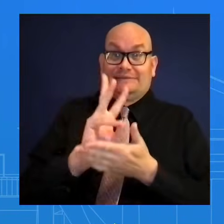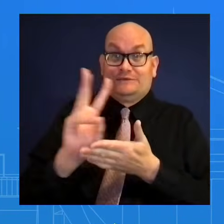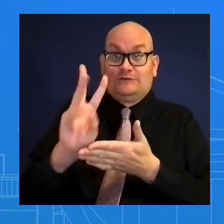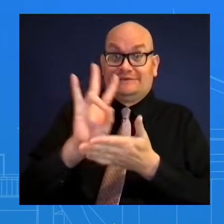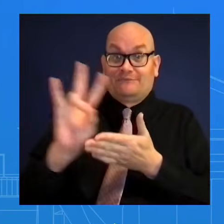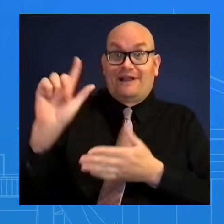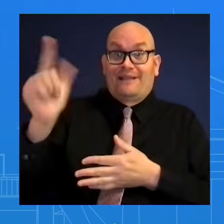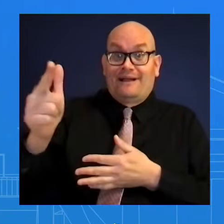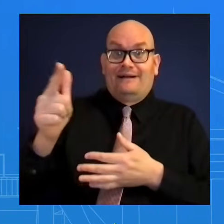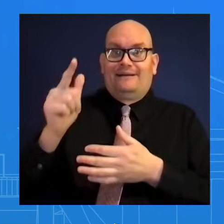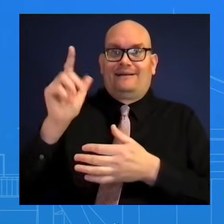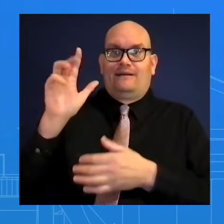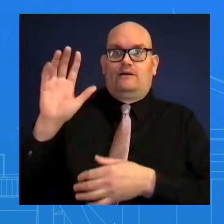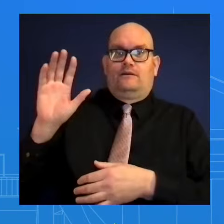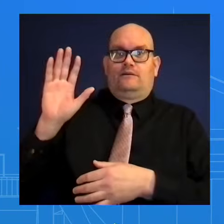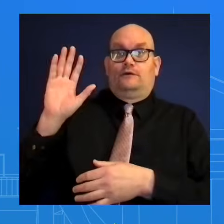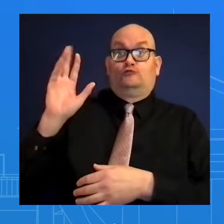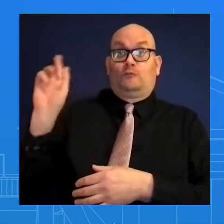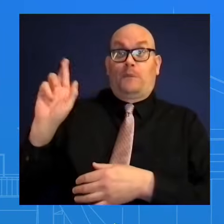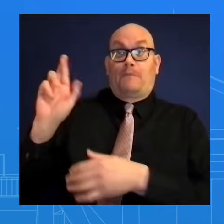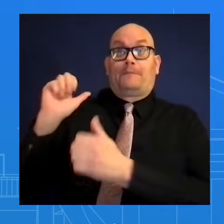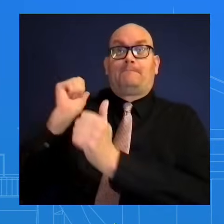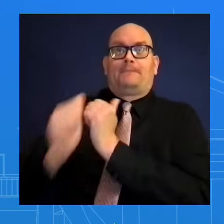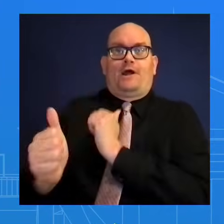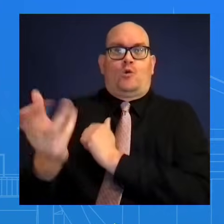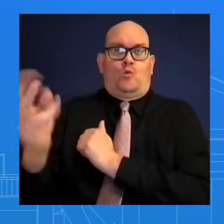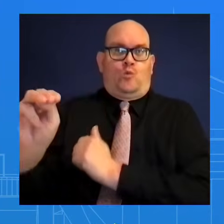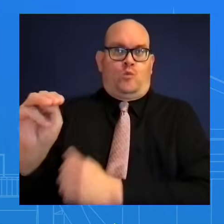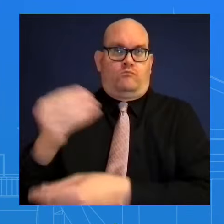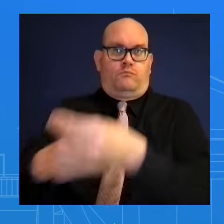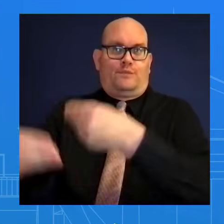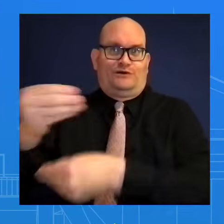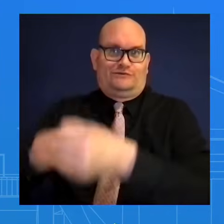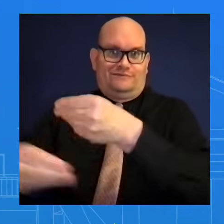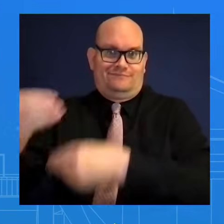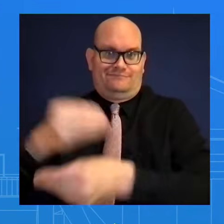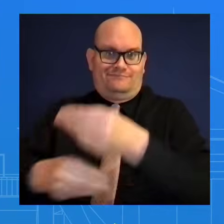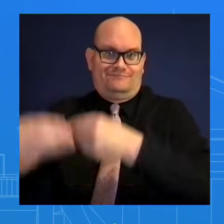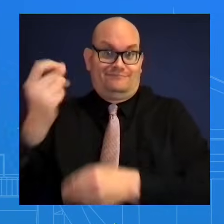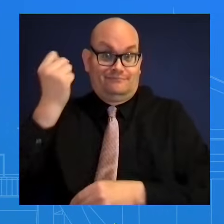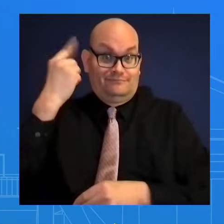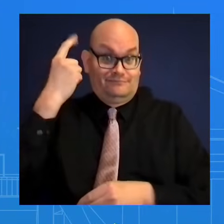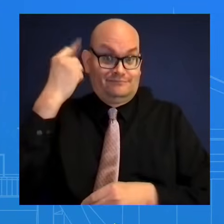So, this is a conversation that we were ready to have weeks ago, but it took some time for Republicans